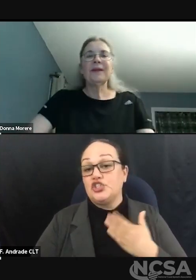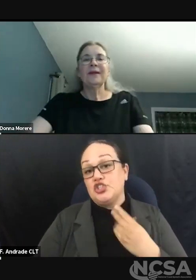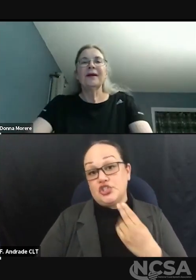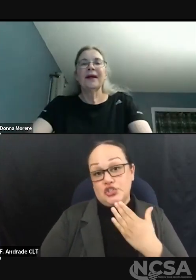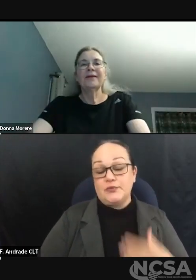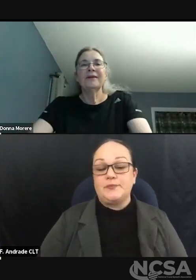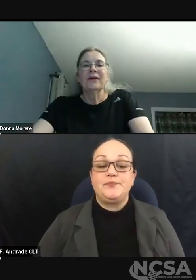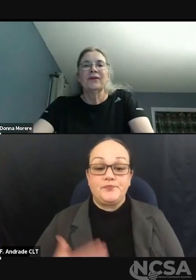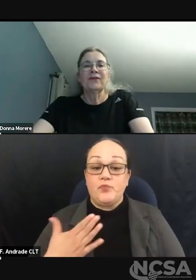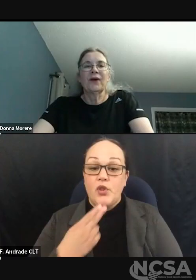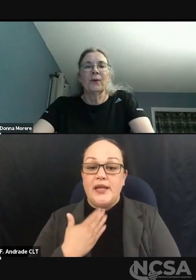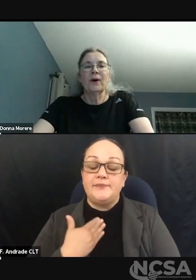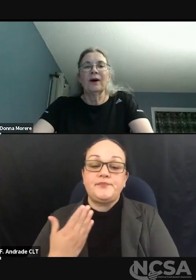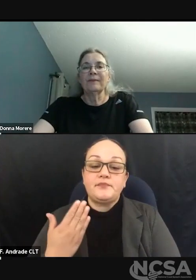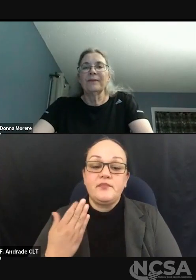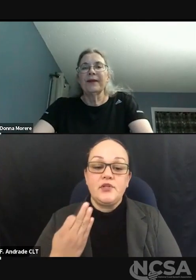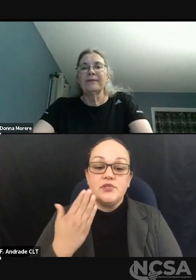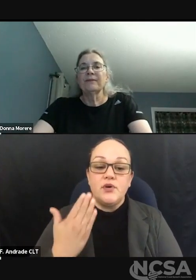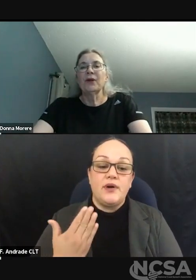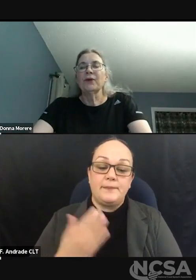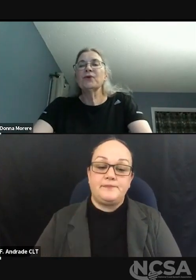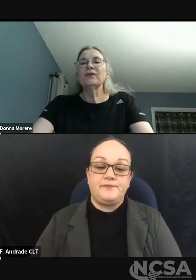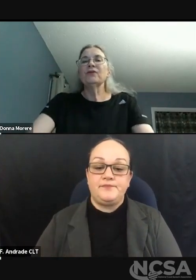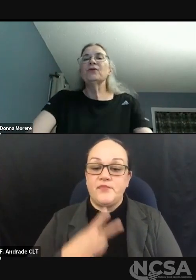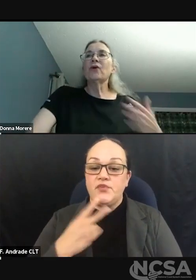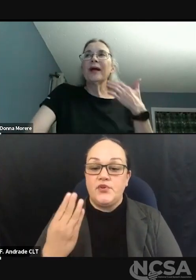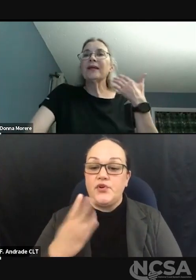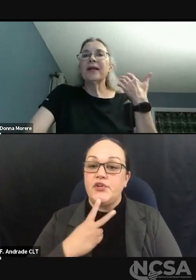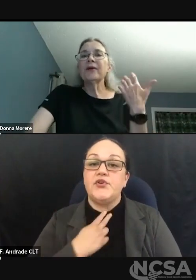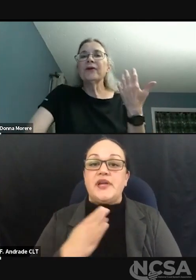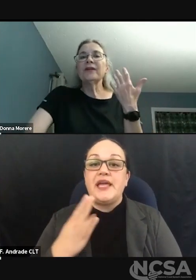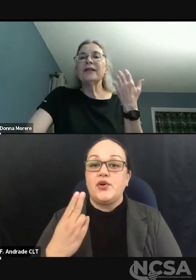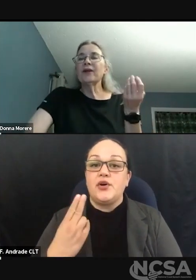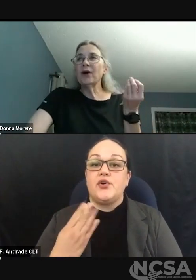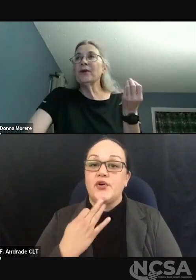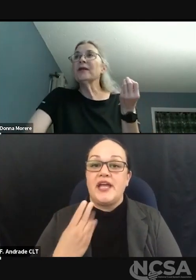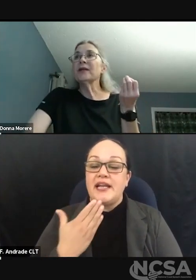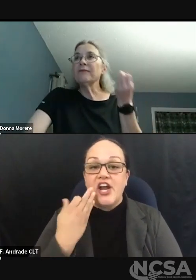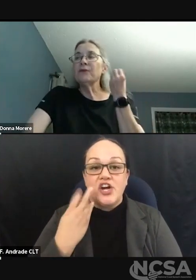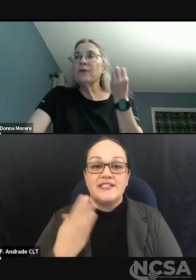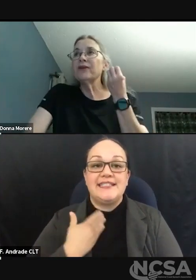Okay. So you know, you can correct errors in decoding if you know that